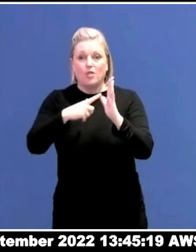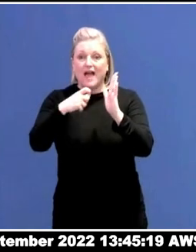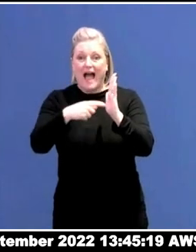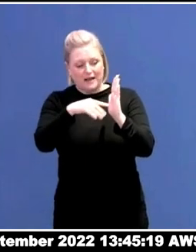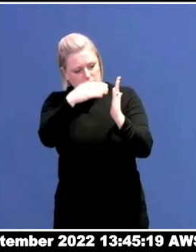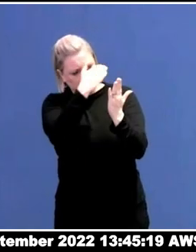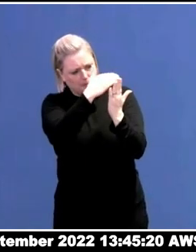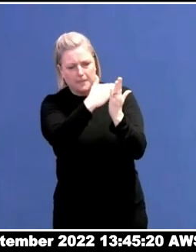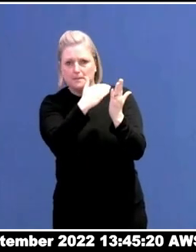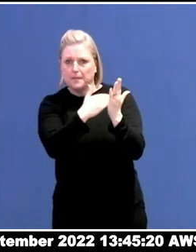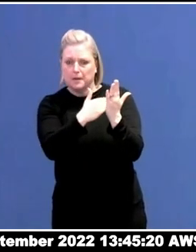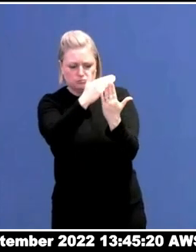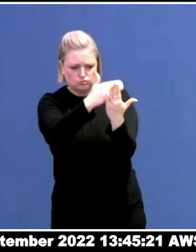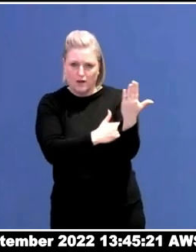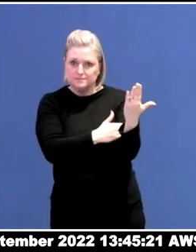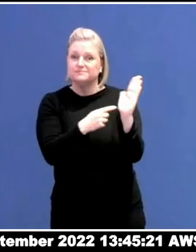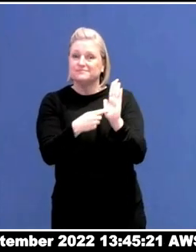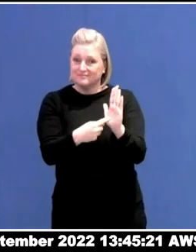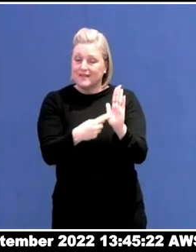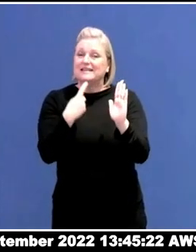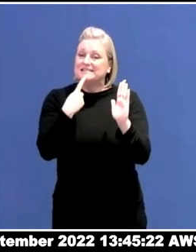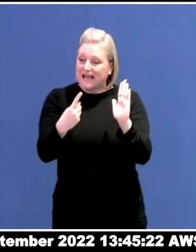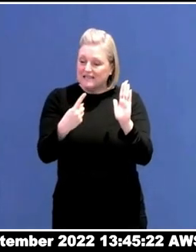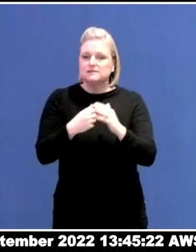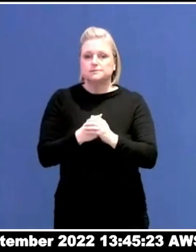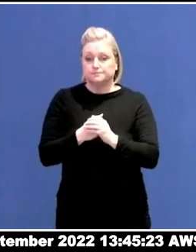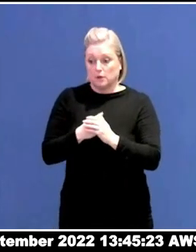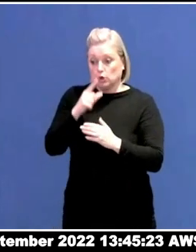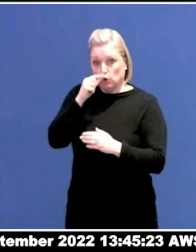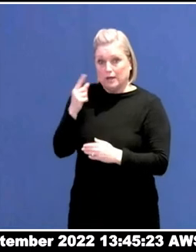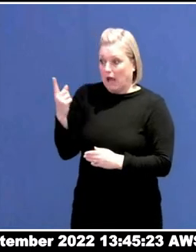health assessment can be - of a person who is Aboriginal or Torres Strait Islander can